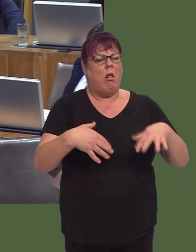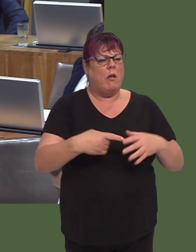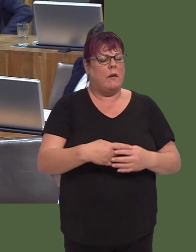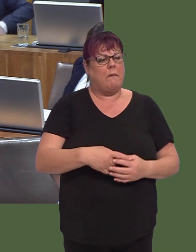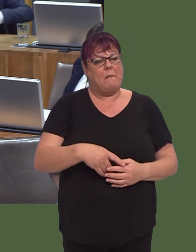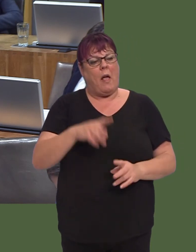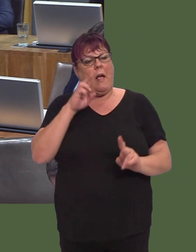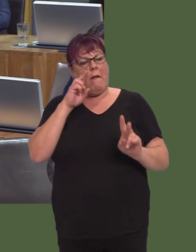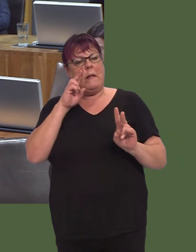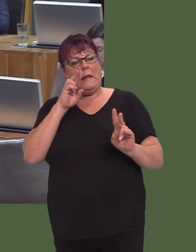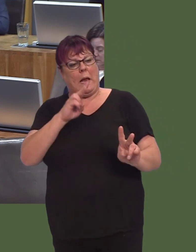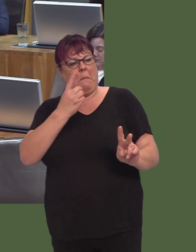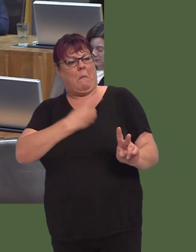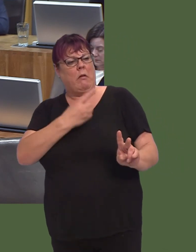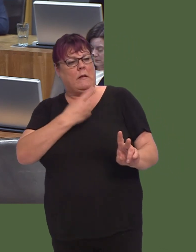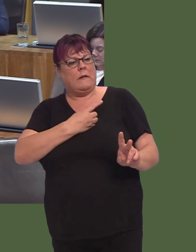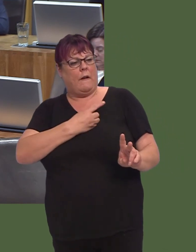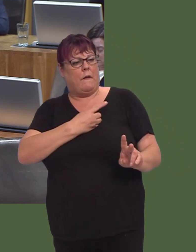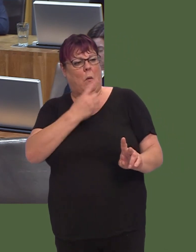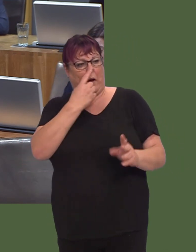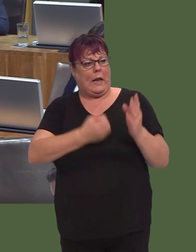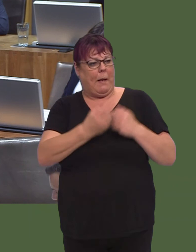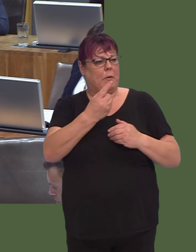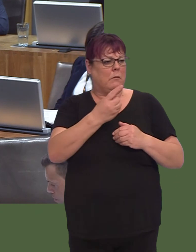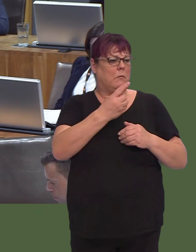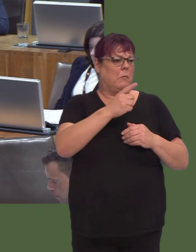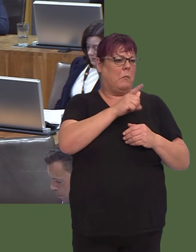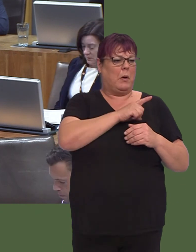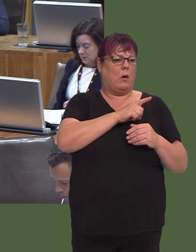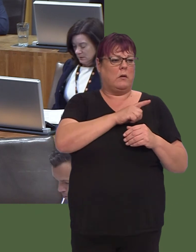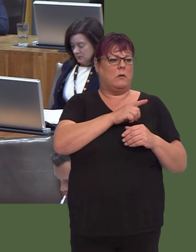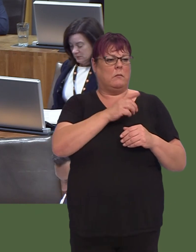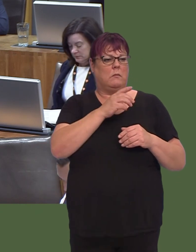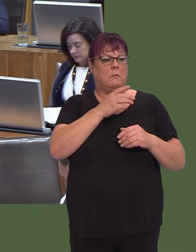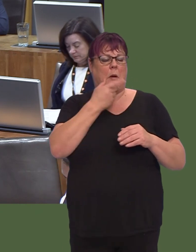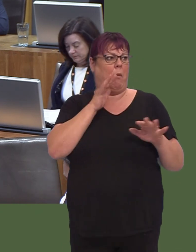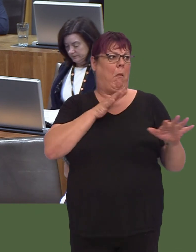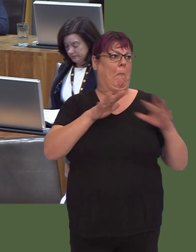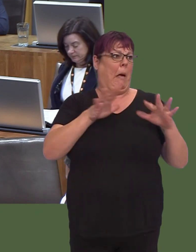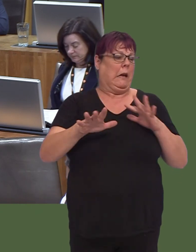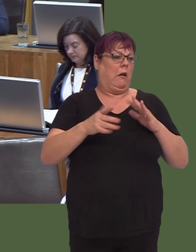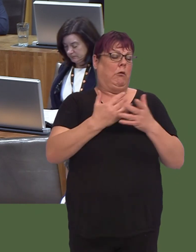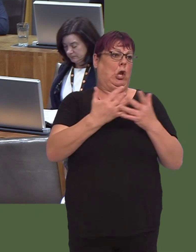So, I've seen what can happen when there is a panic in terms of suicides.